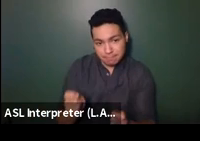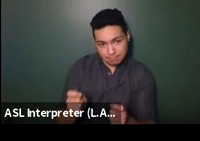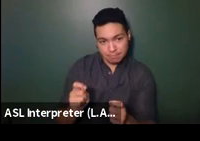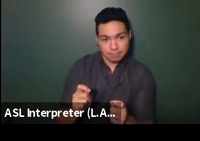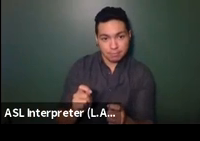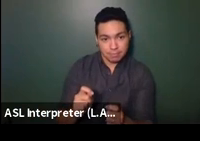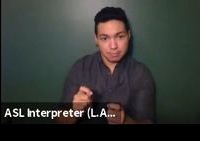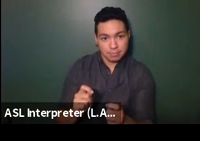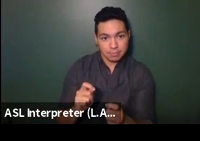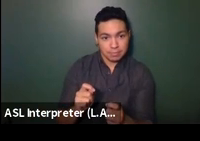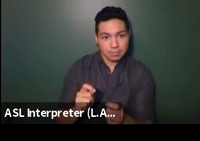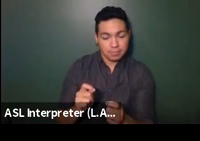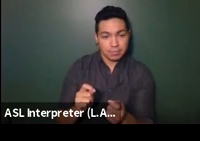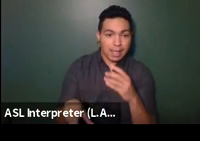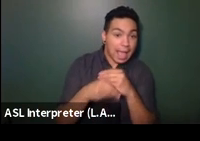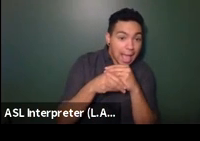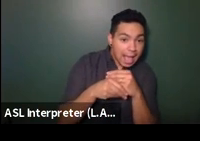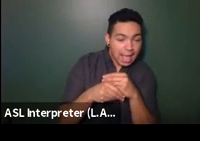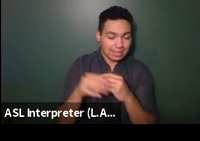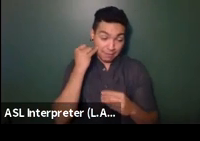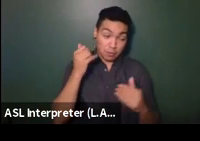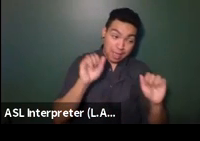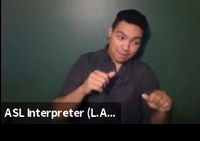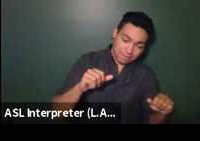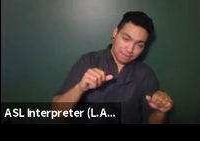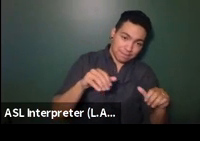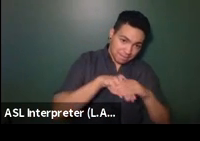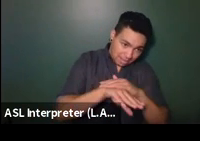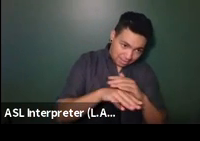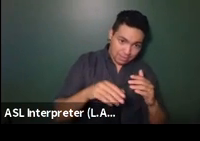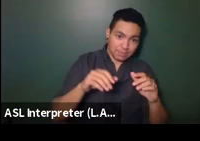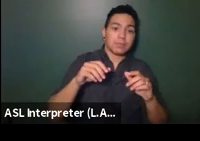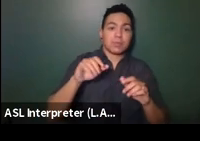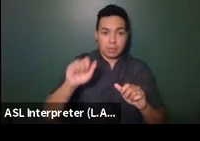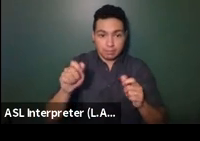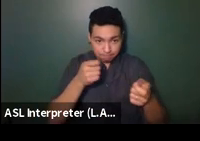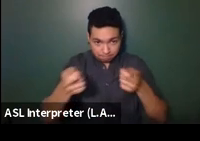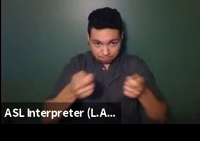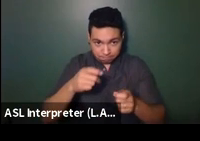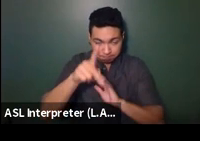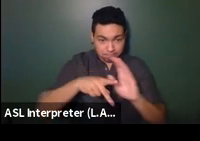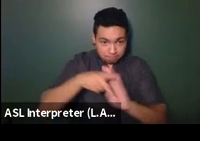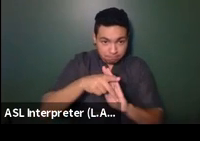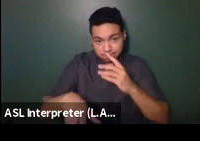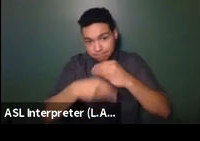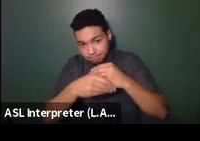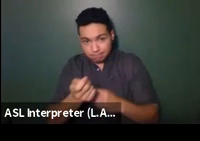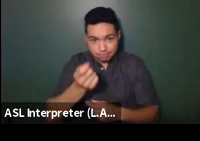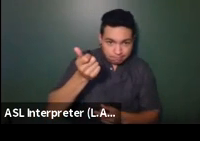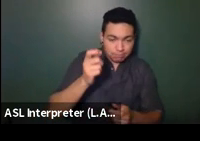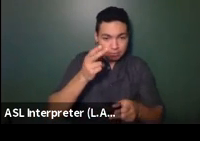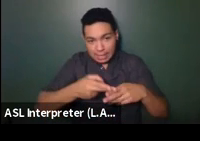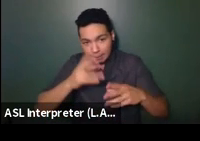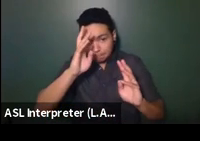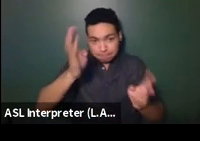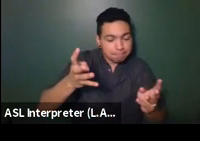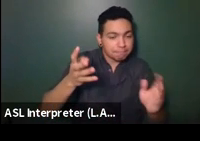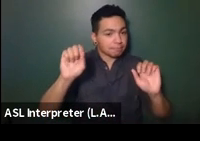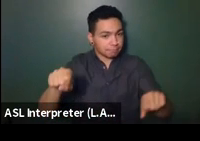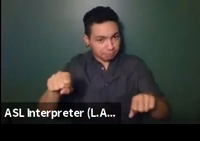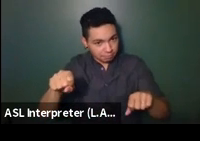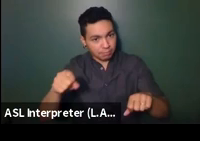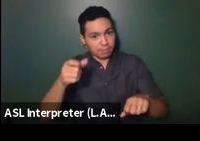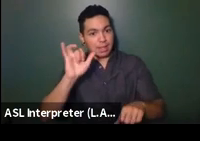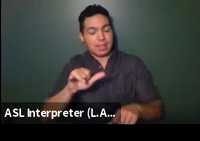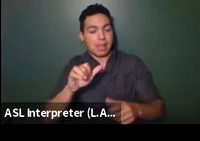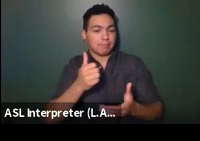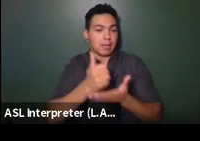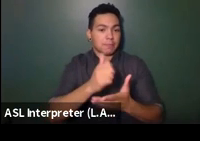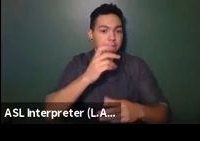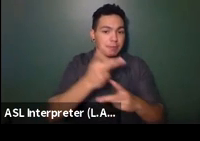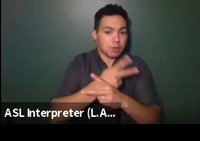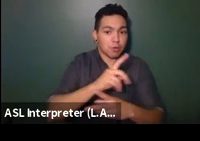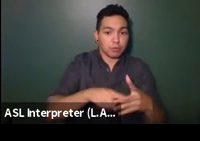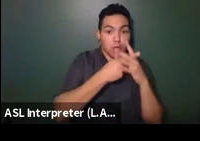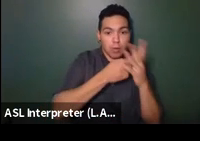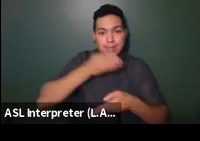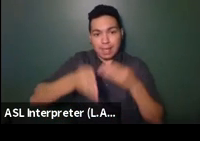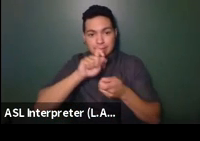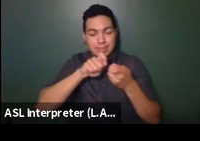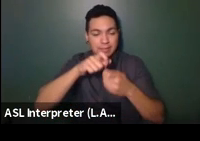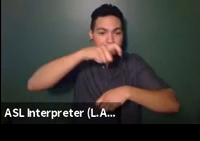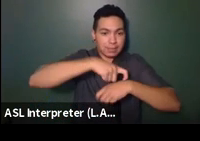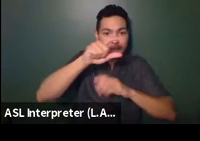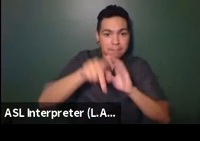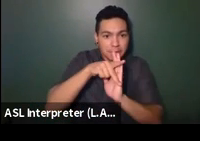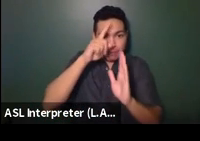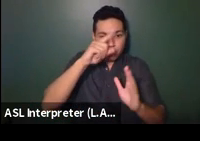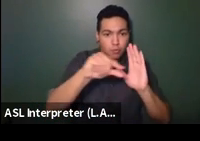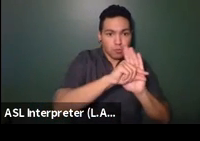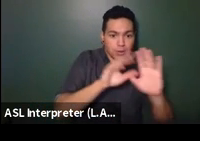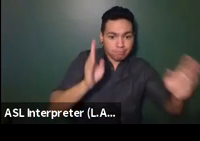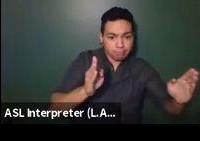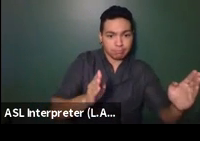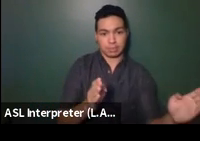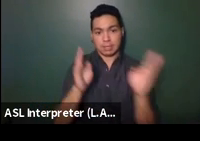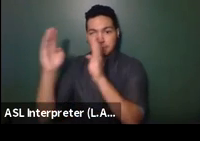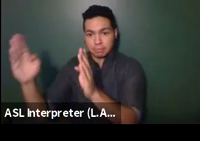ESD 189 - Amy Colburn: And if you can add if you have access to add you can manage periods and then it's you just, you could give it a name and then use. You just put in a start and an end date. So if I were creating a grading period for this next first semester I might say,